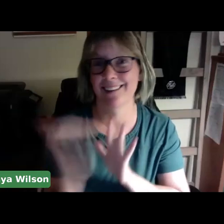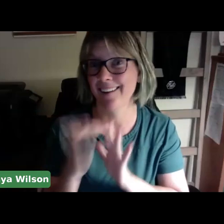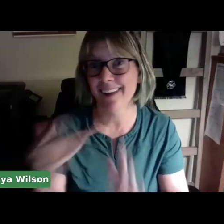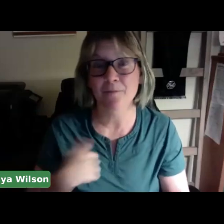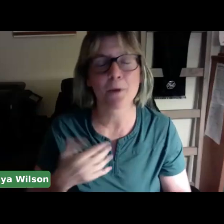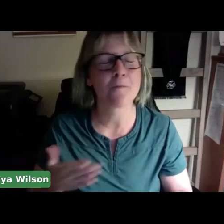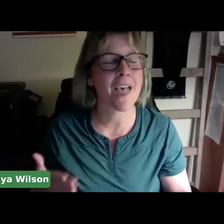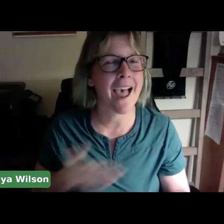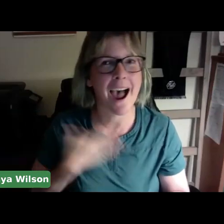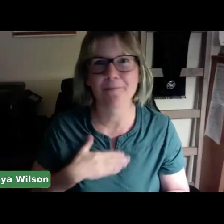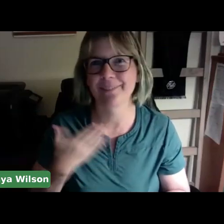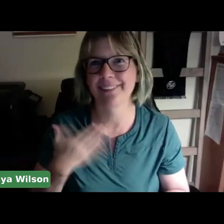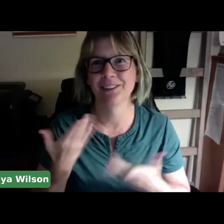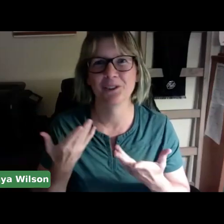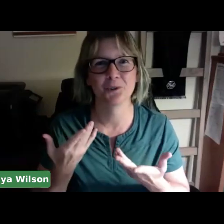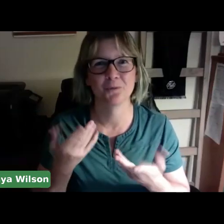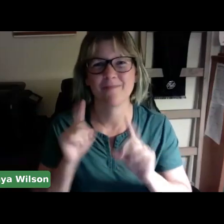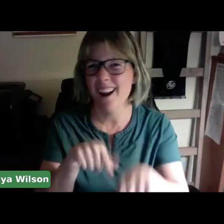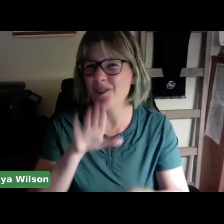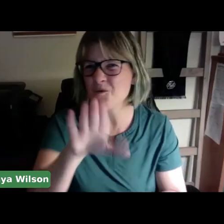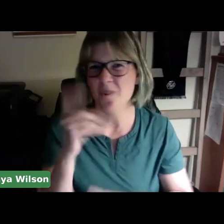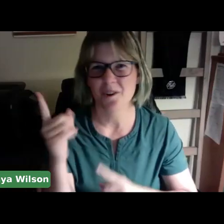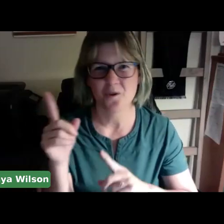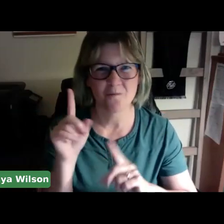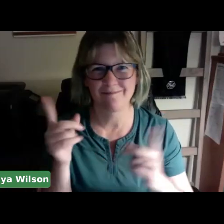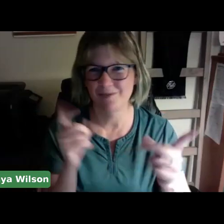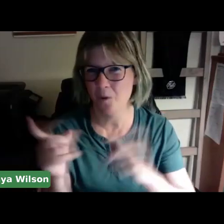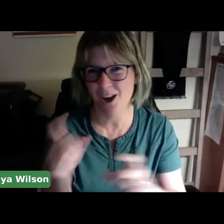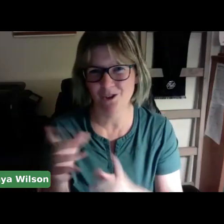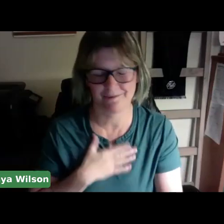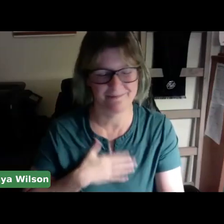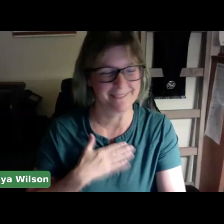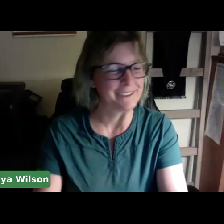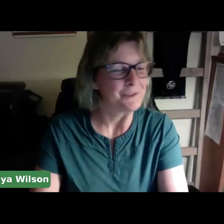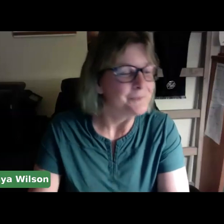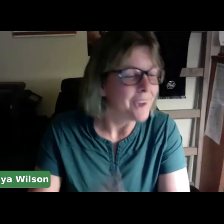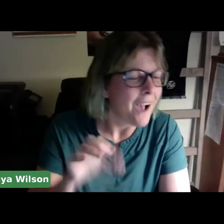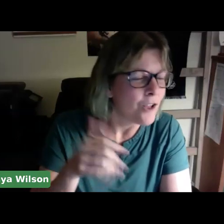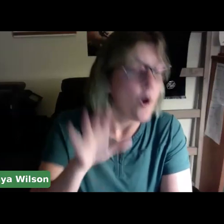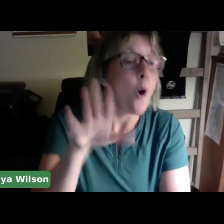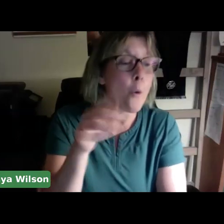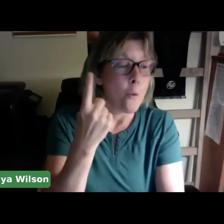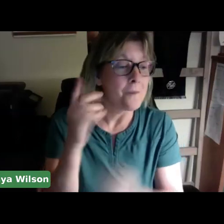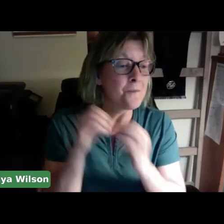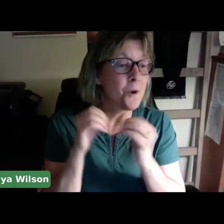You work on these projects together and if you've got other questions, please feel free reach out to me.